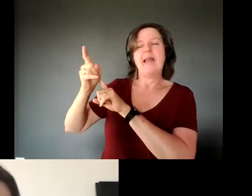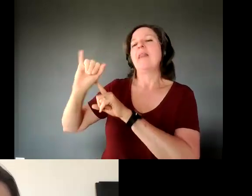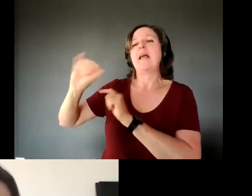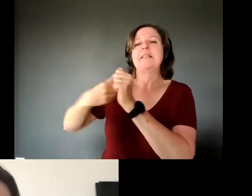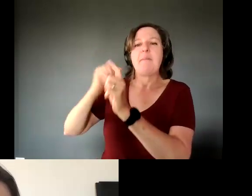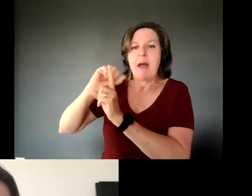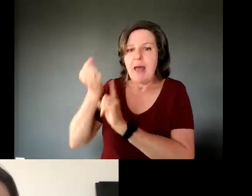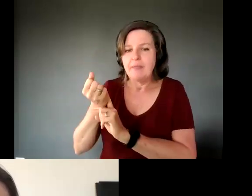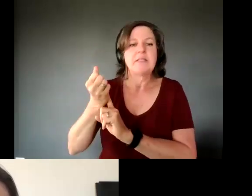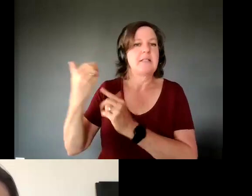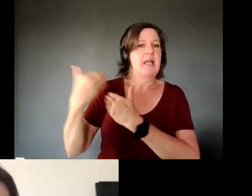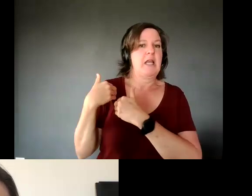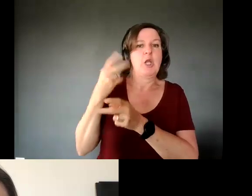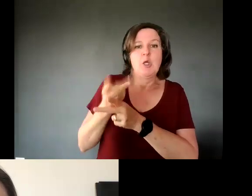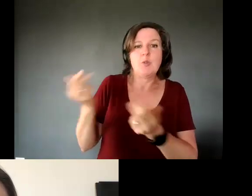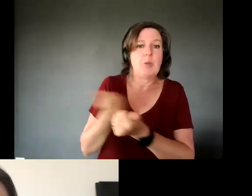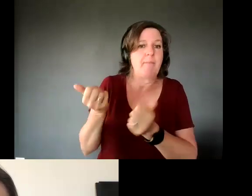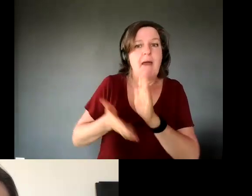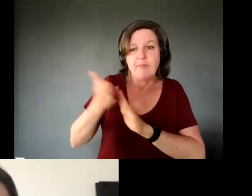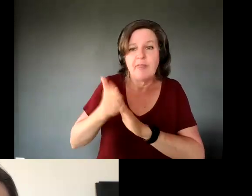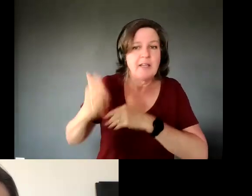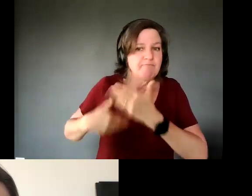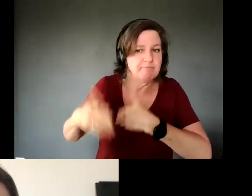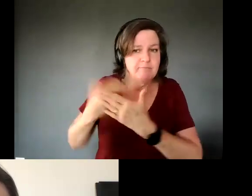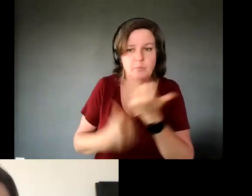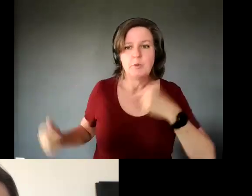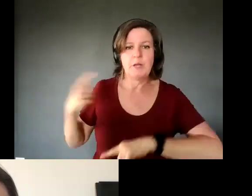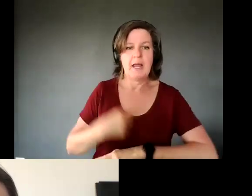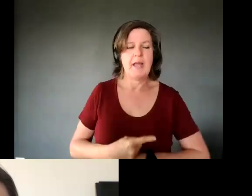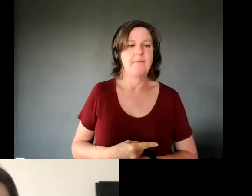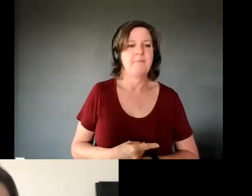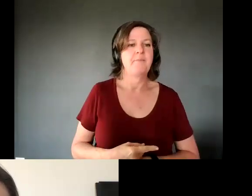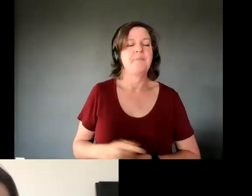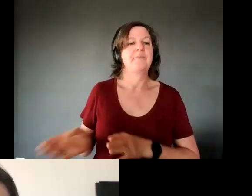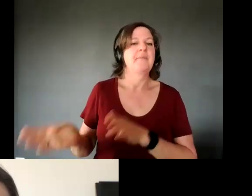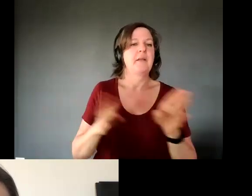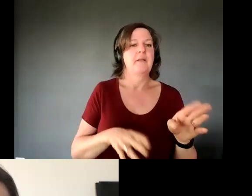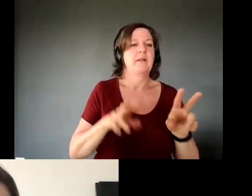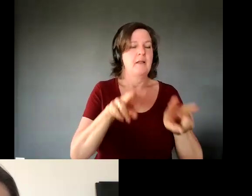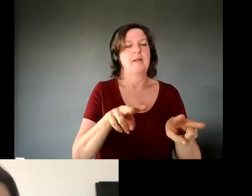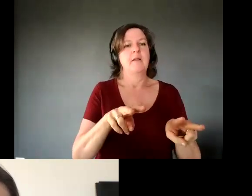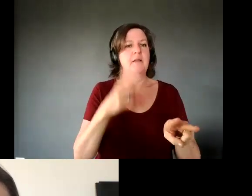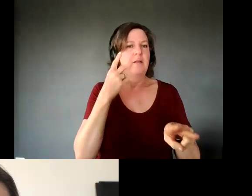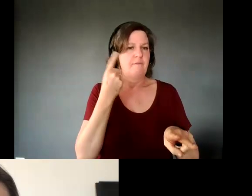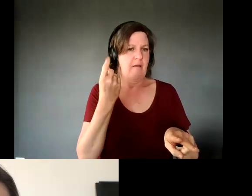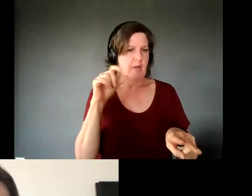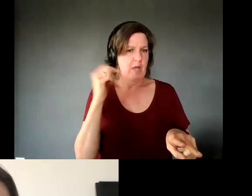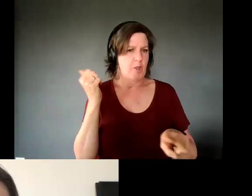everything going here for us today. And let's have a look if I had any other questions because I saw